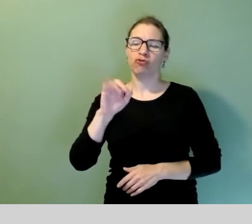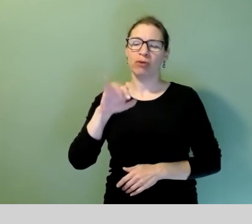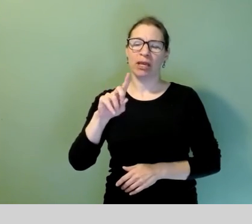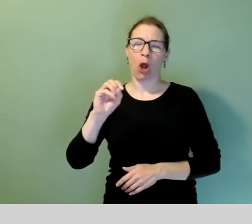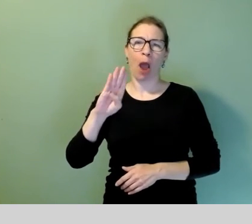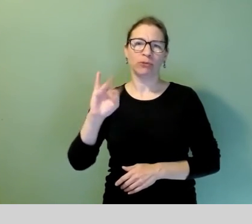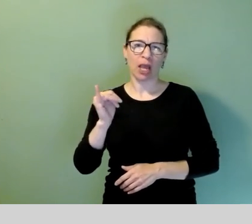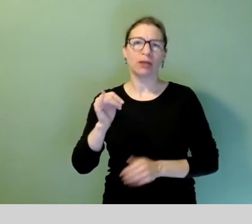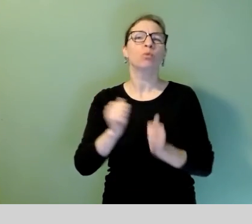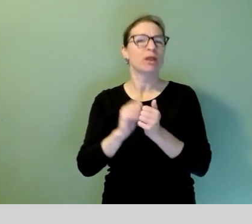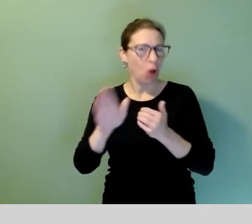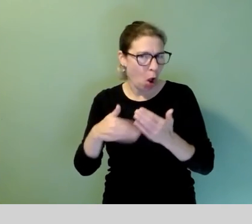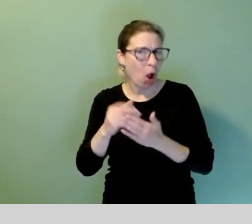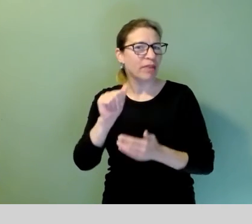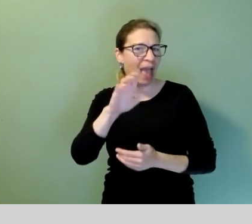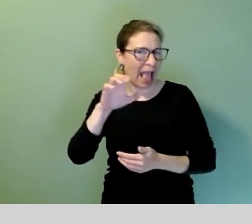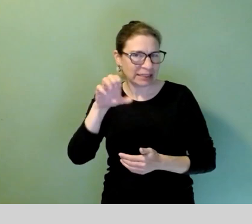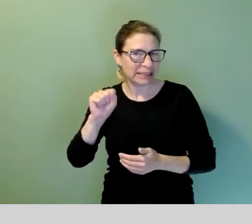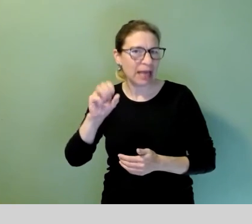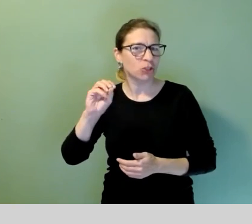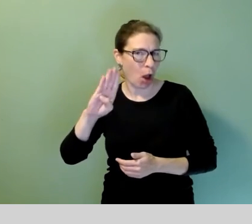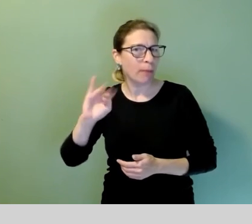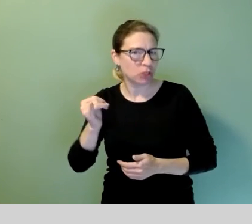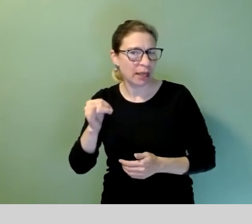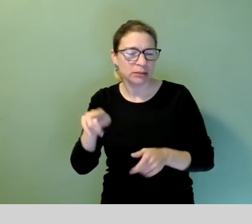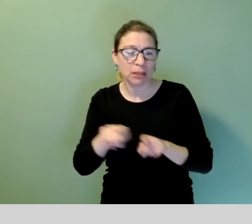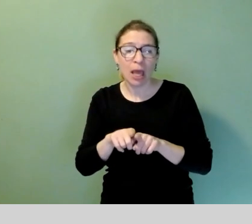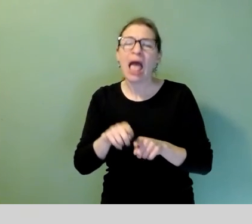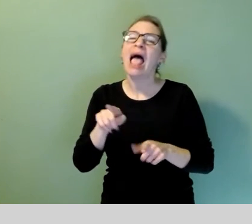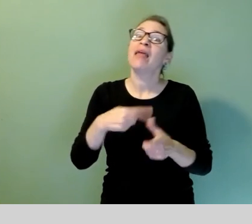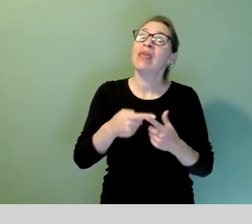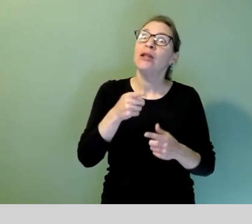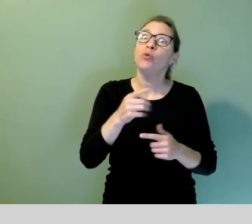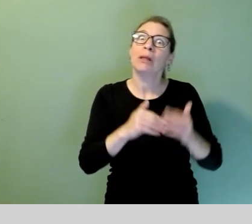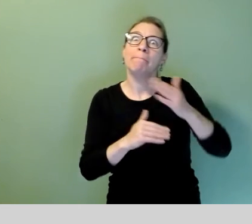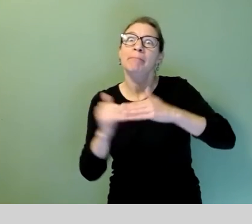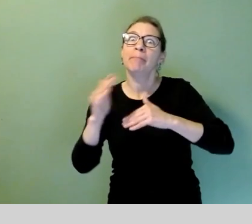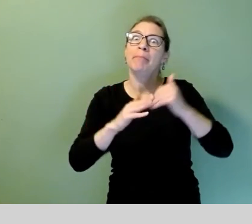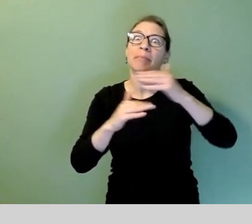without the access objects as before, that you can then use to build up on top of.